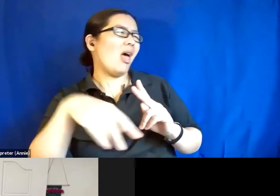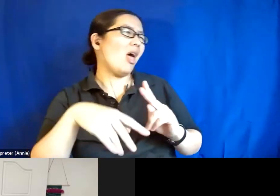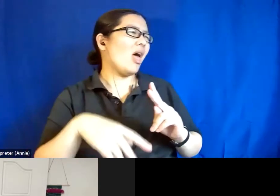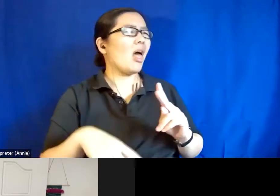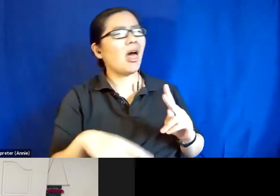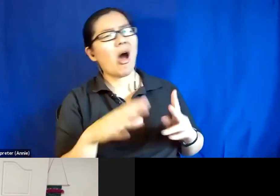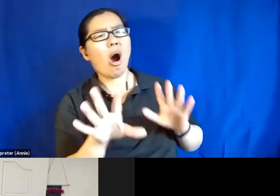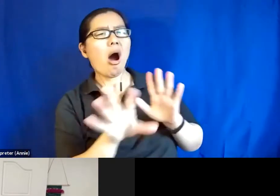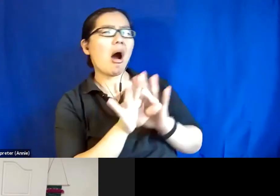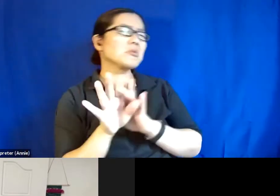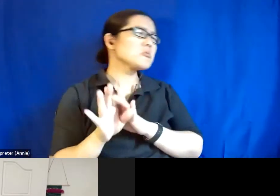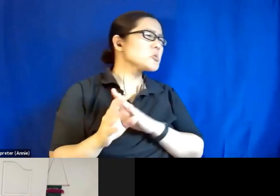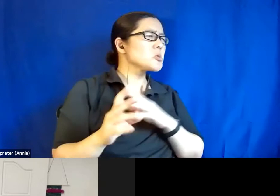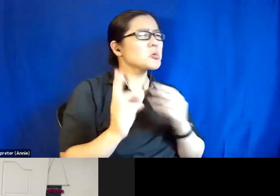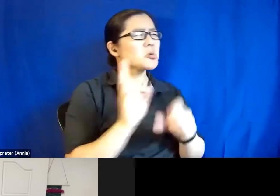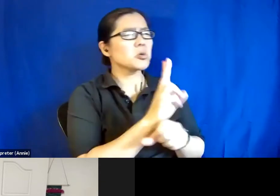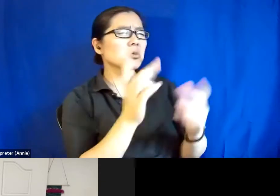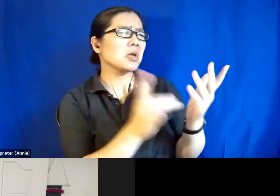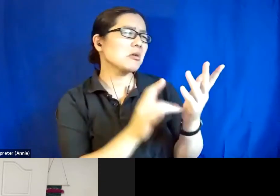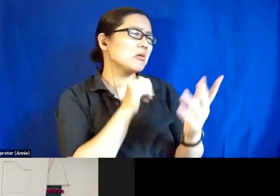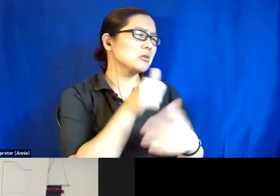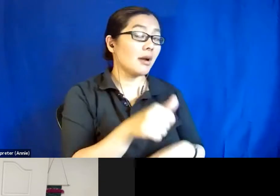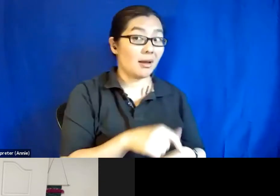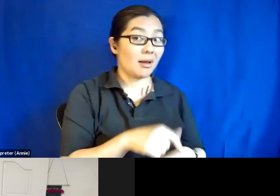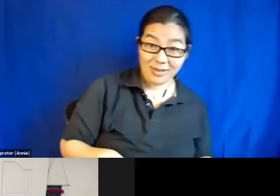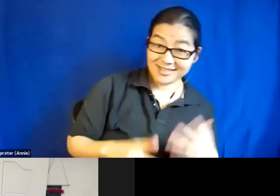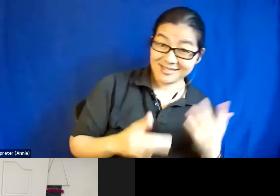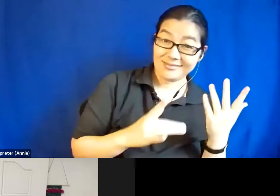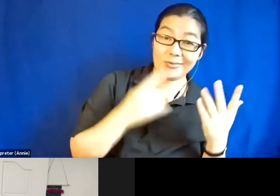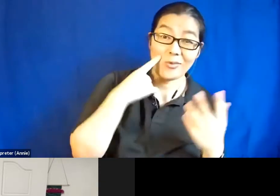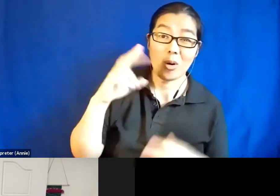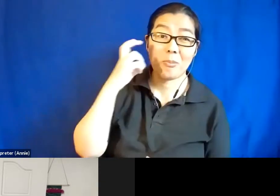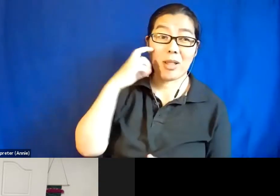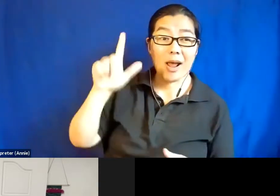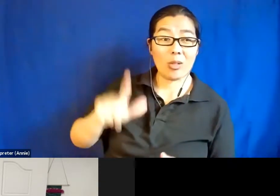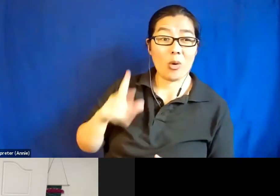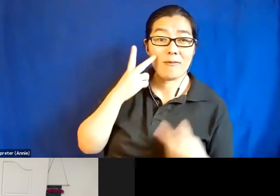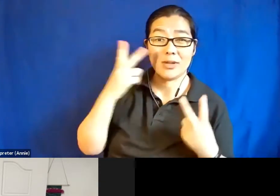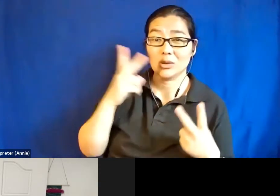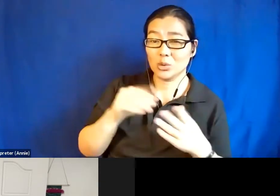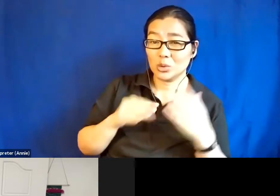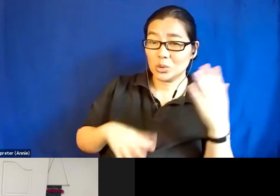technology can play such a key role for our blind and low vision students and adults in